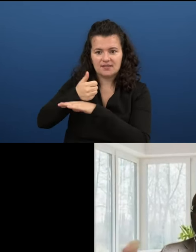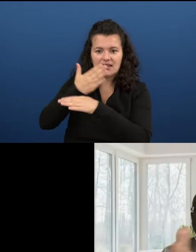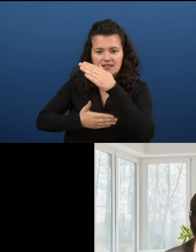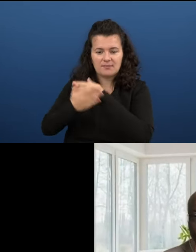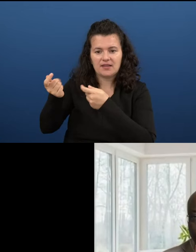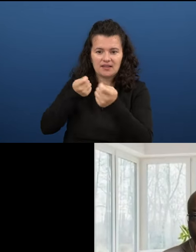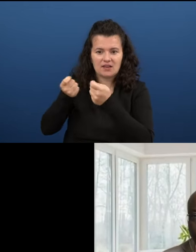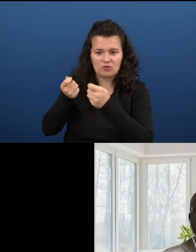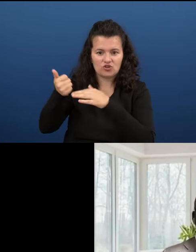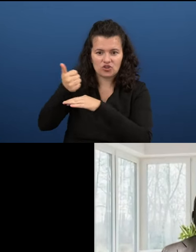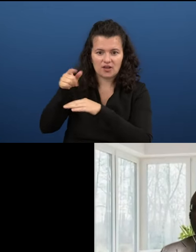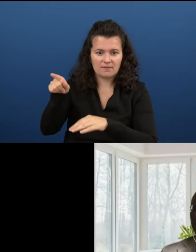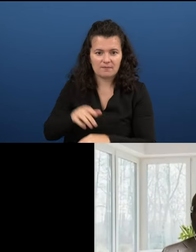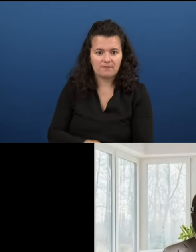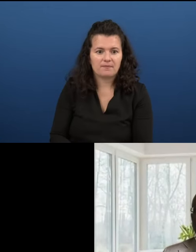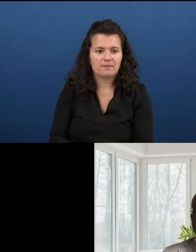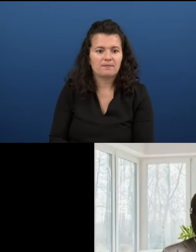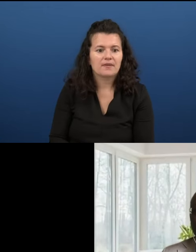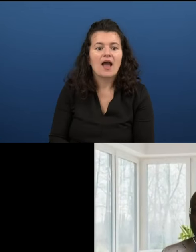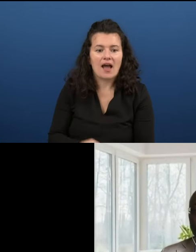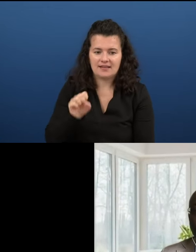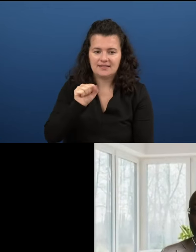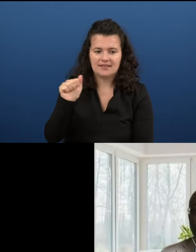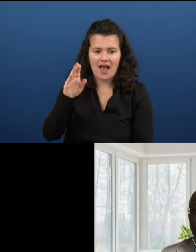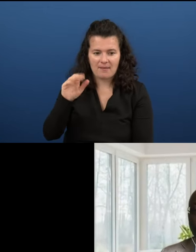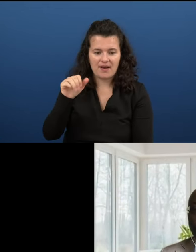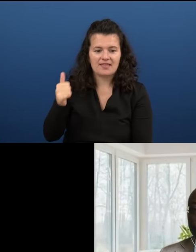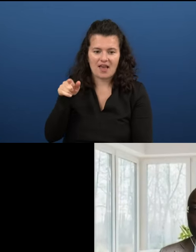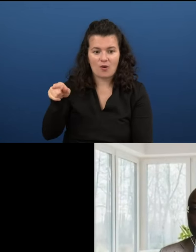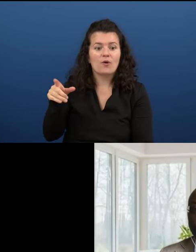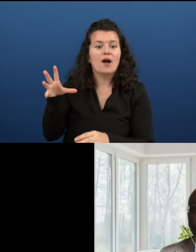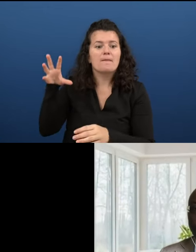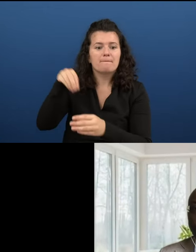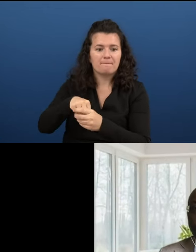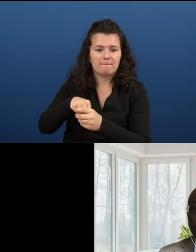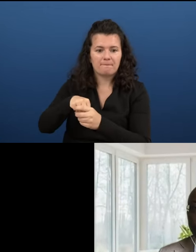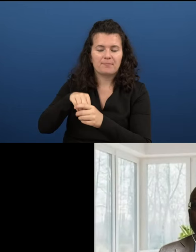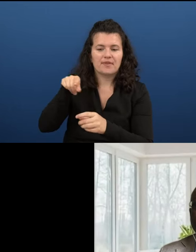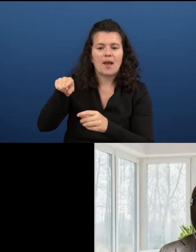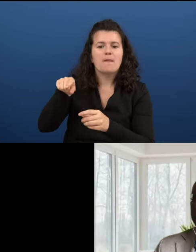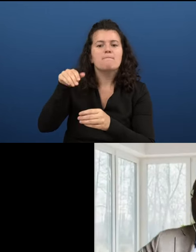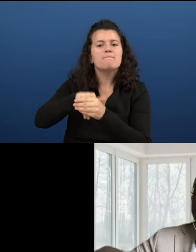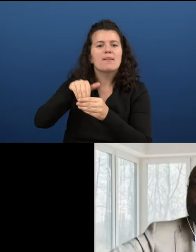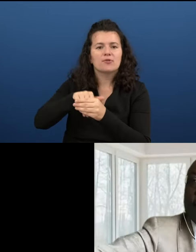11:34:57 Next we have Mr. Henry Sava membership officer and disability inclusion focus person